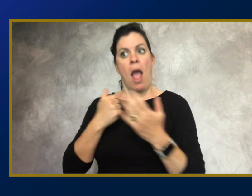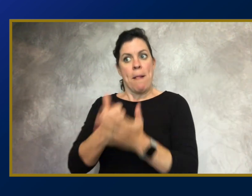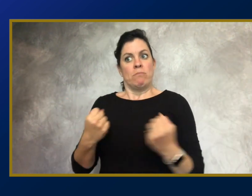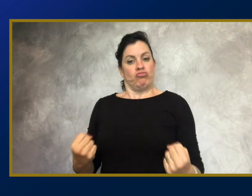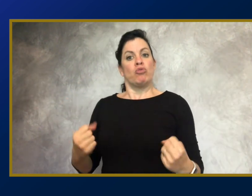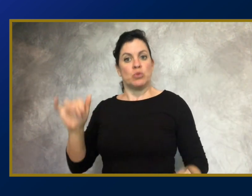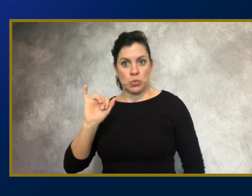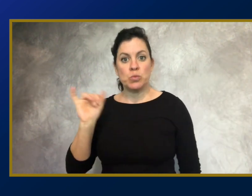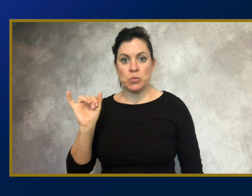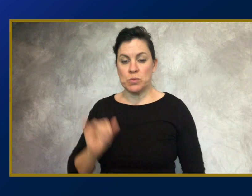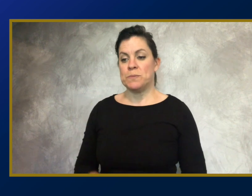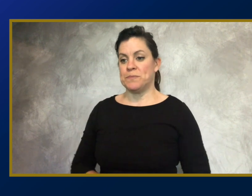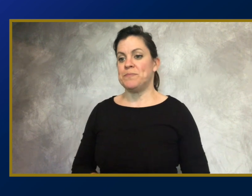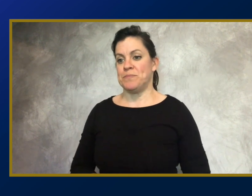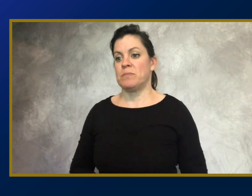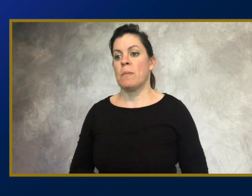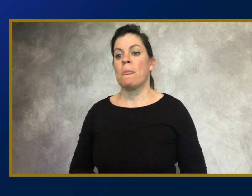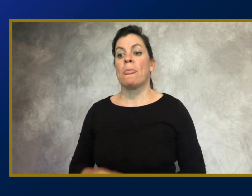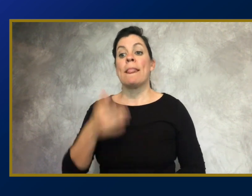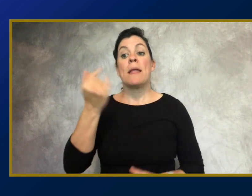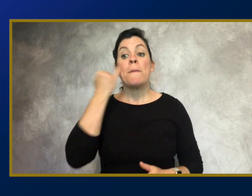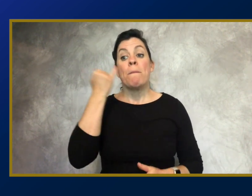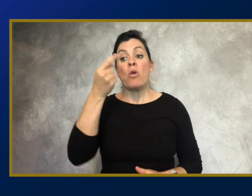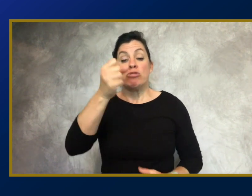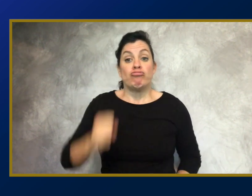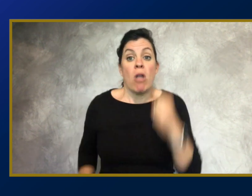Even running. If you go to a park, you practice running uphills, downhills,